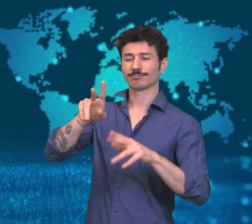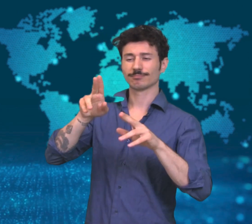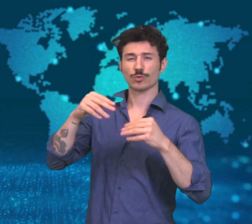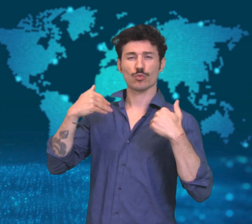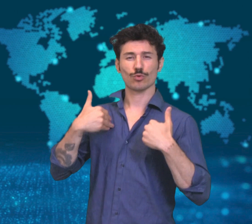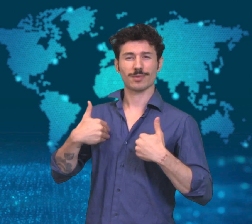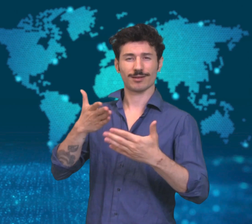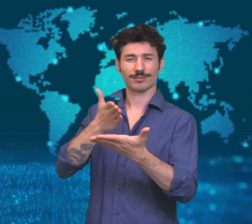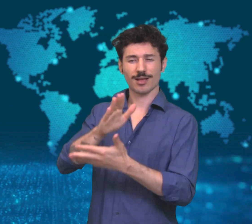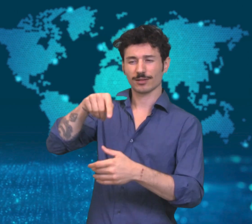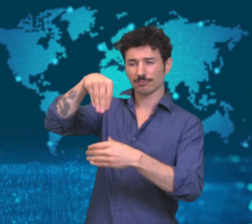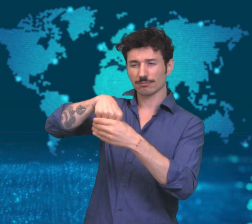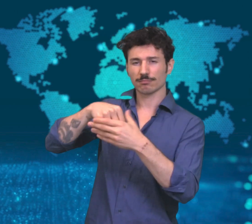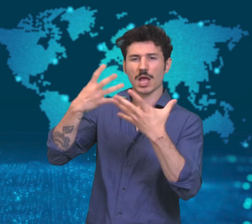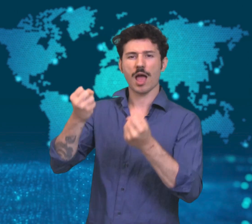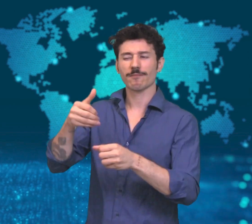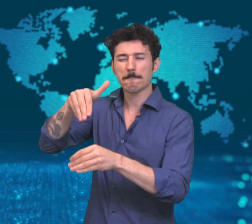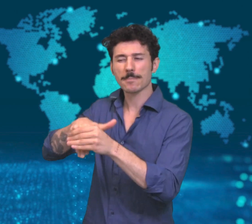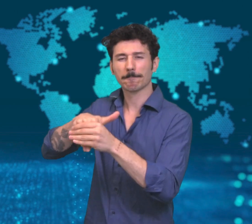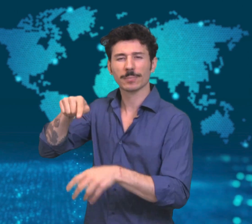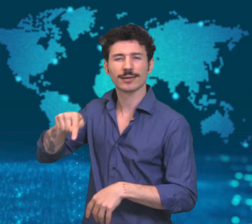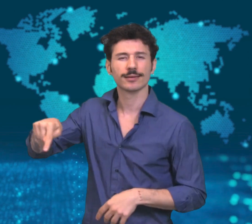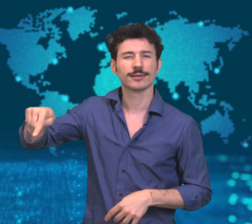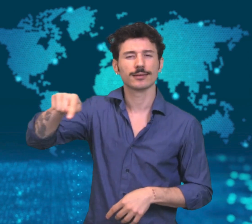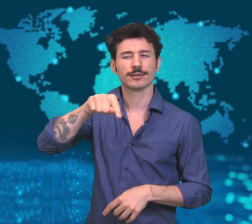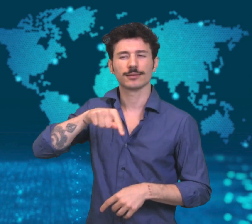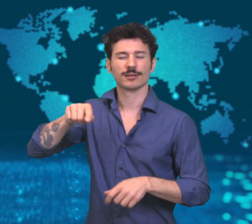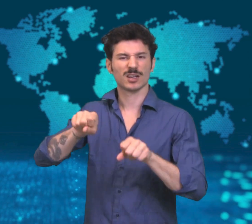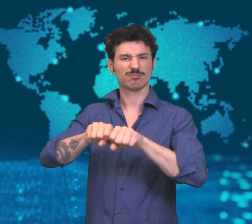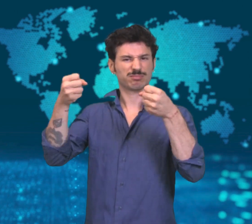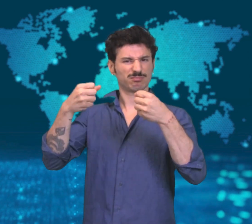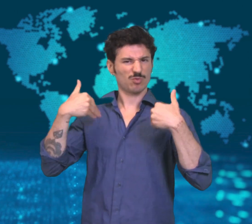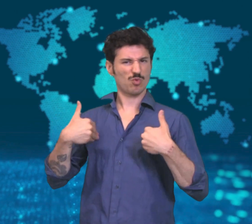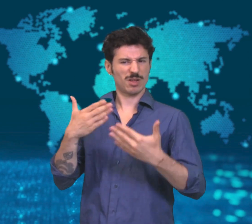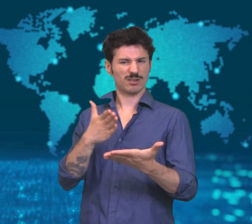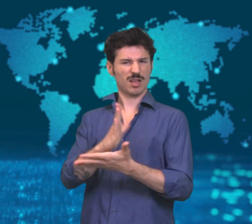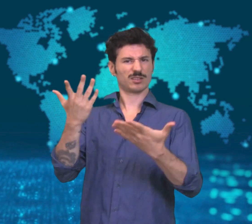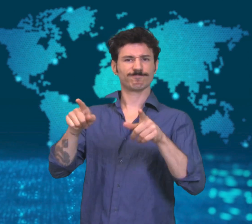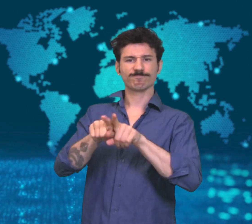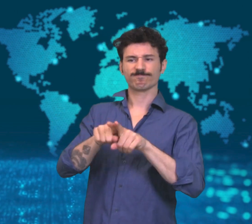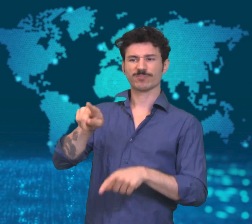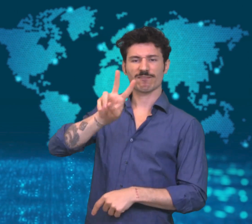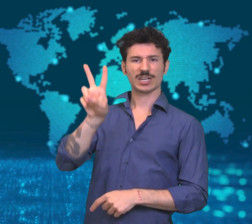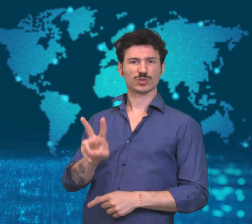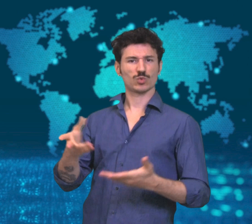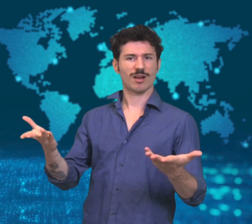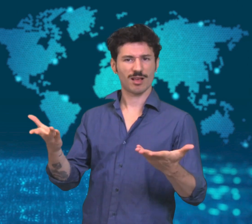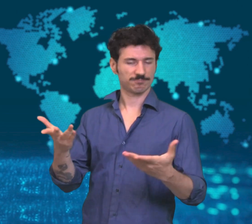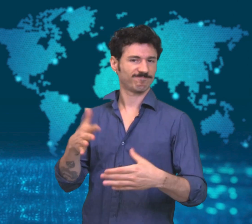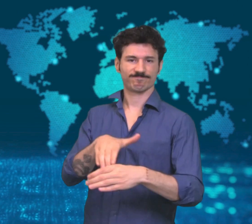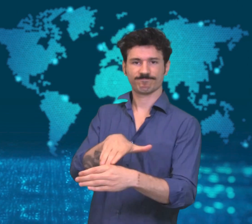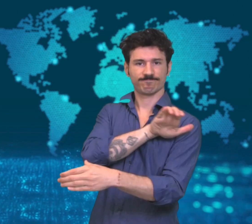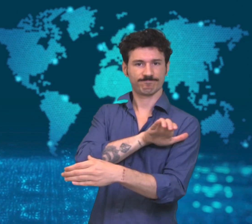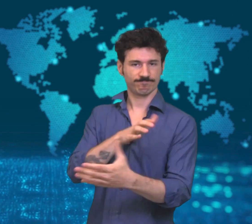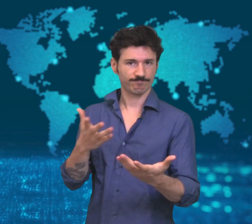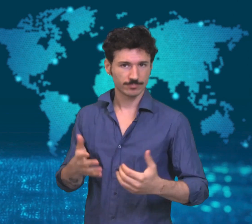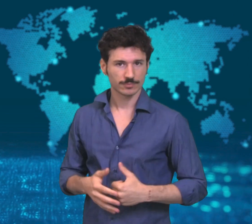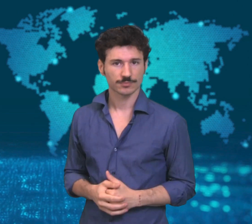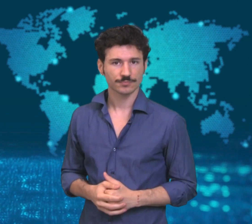members who have their own human rights violations, including Venezuela.